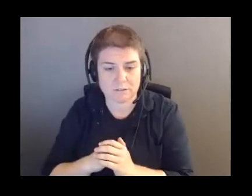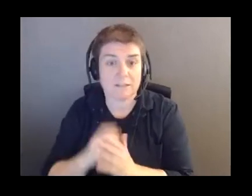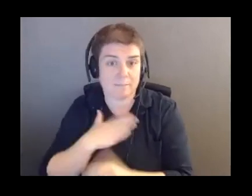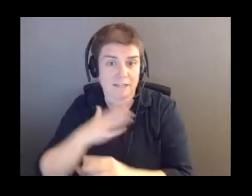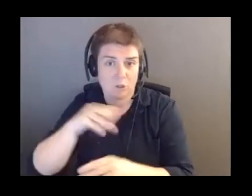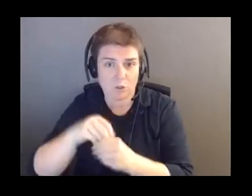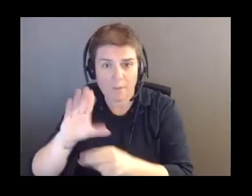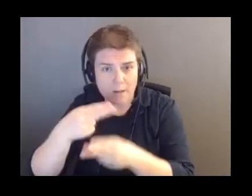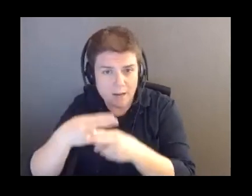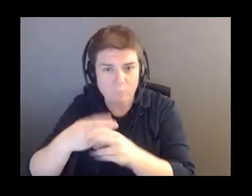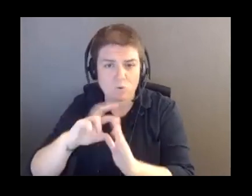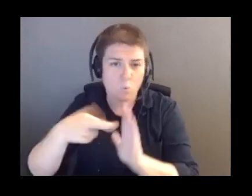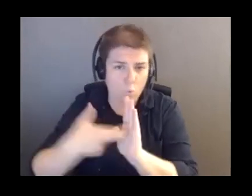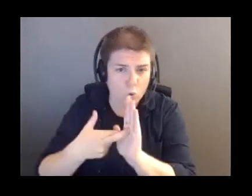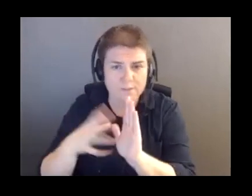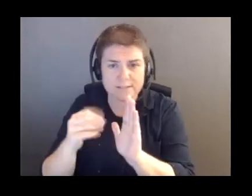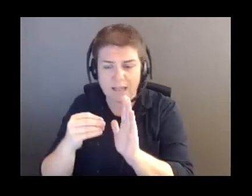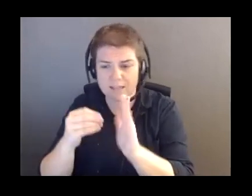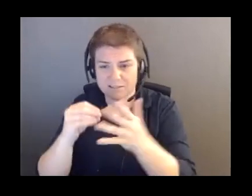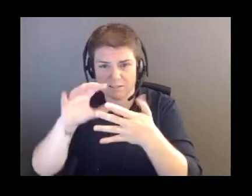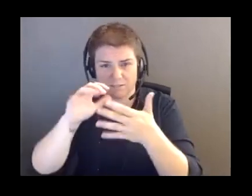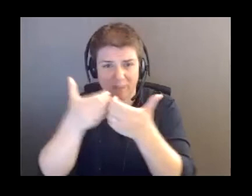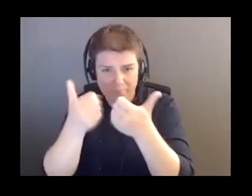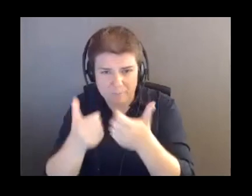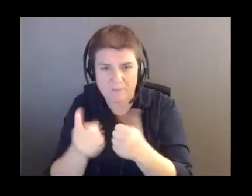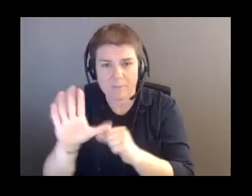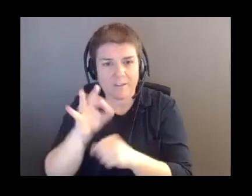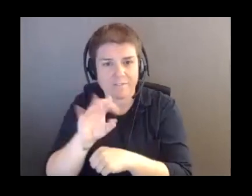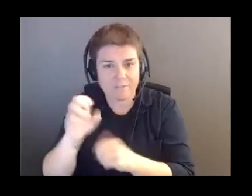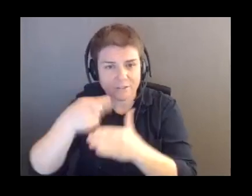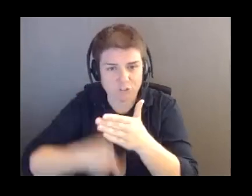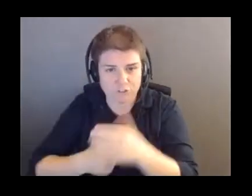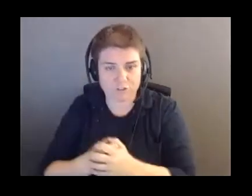roles, and a breakdown of their fee. You can also indicate if something is a flat rate,